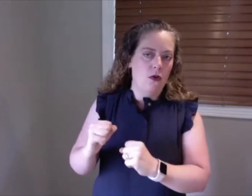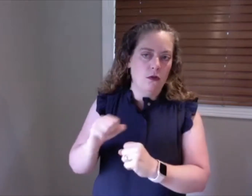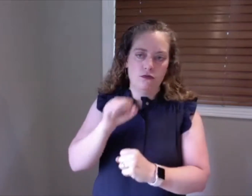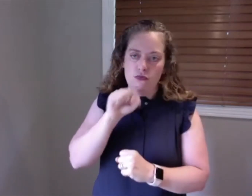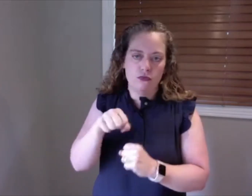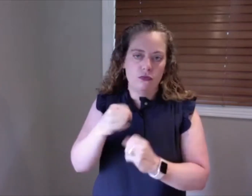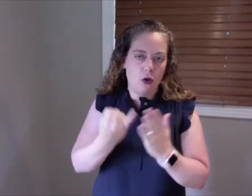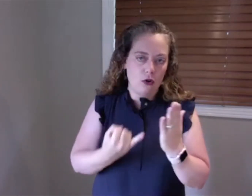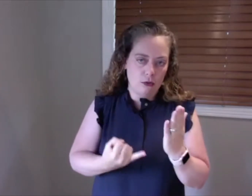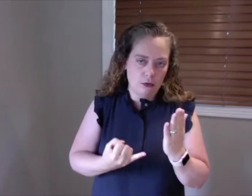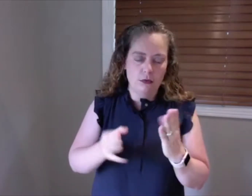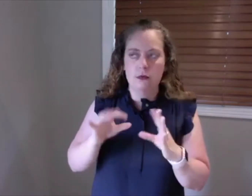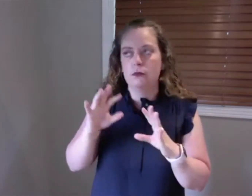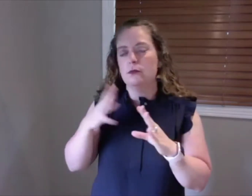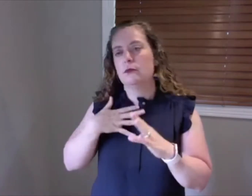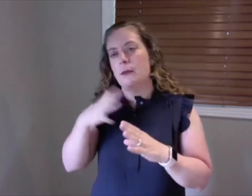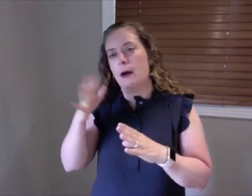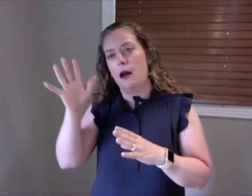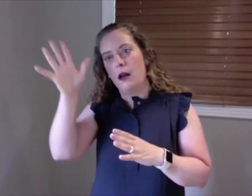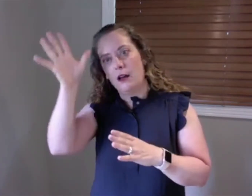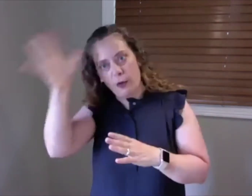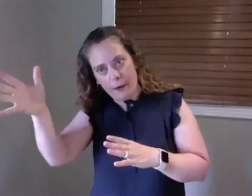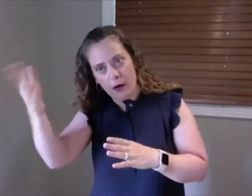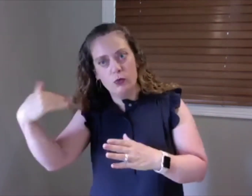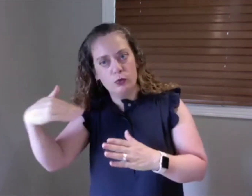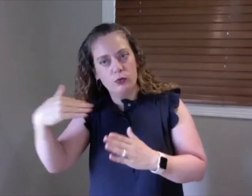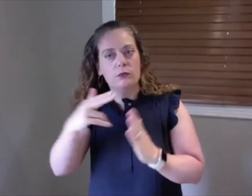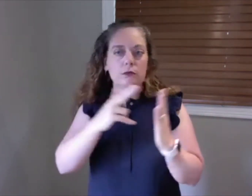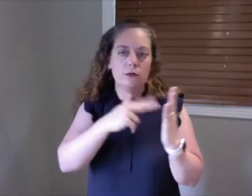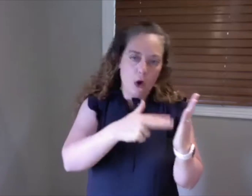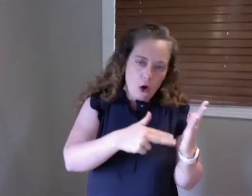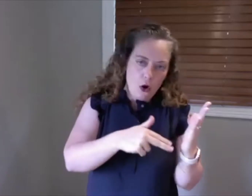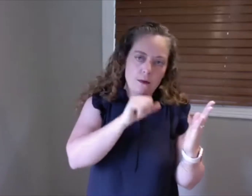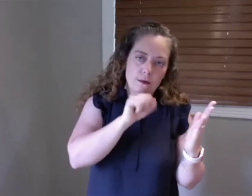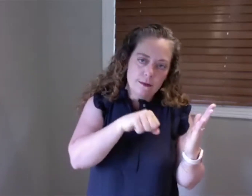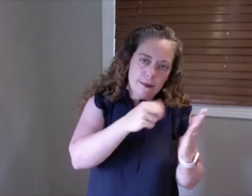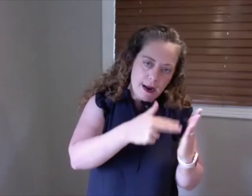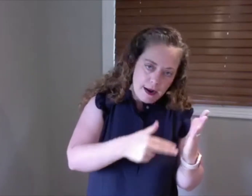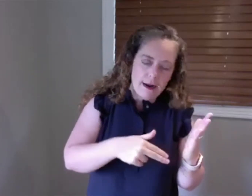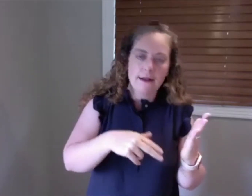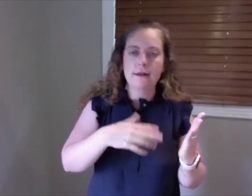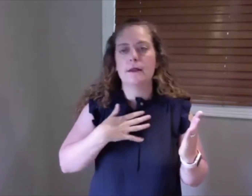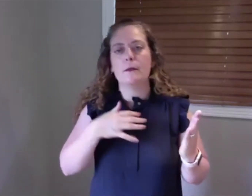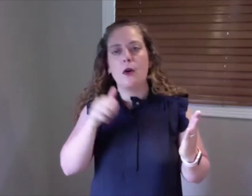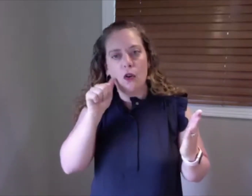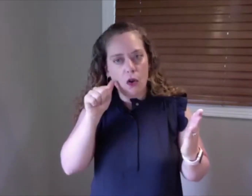I come from a family full of artists: my grandfather was an incredible painter,